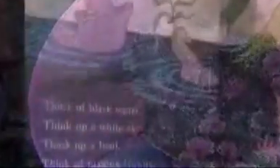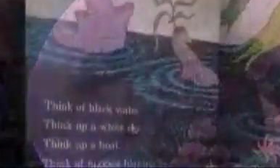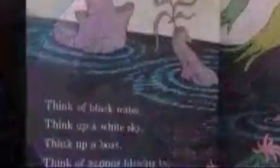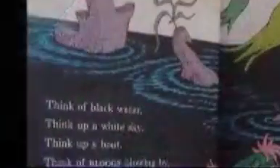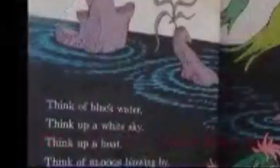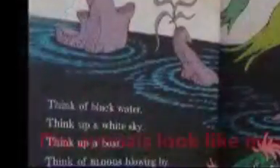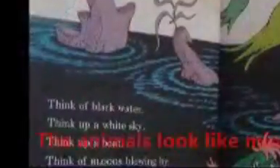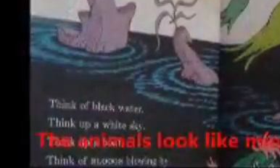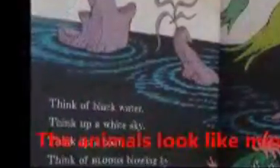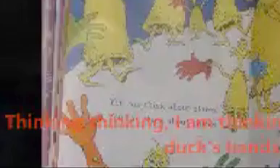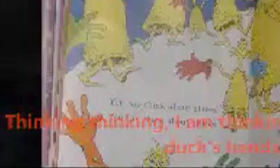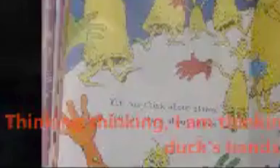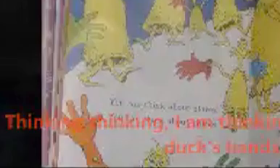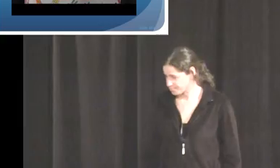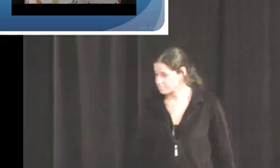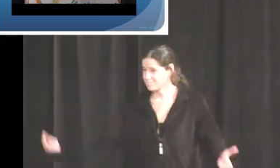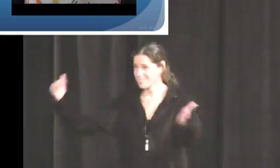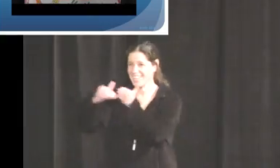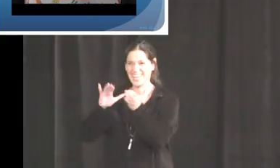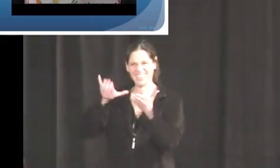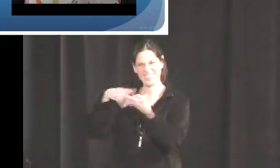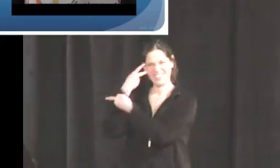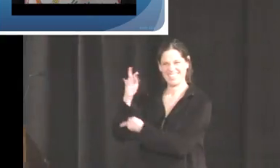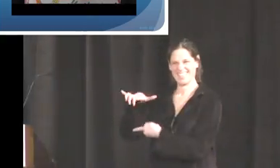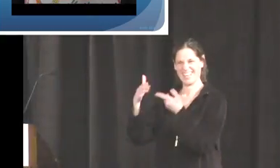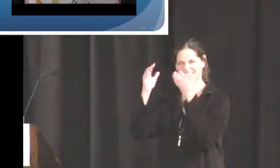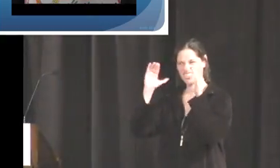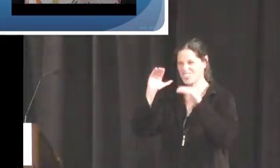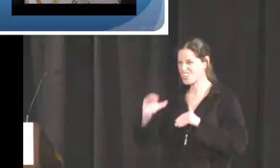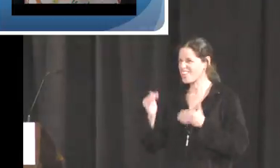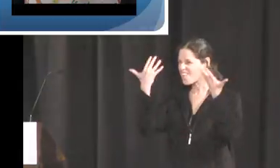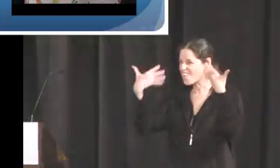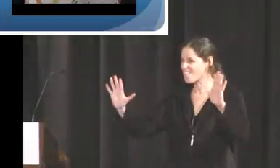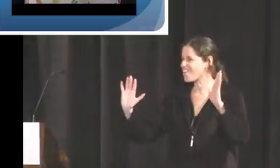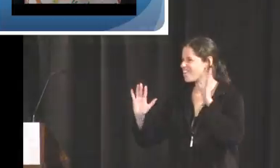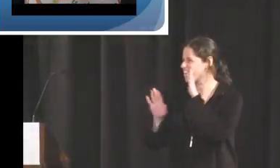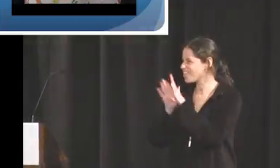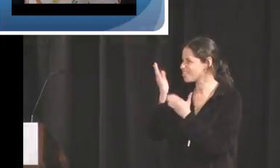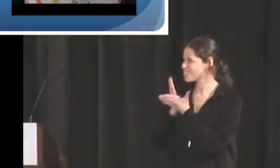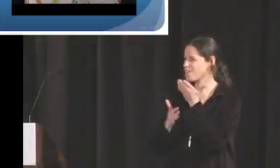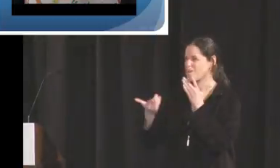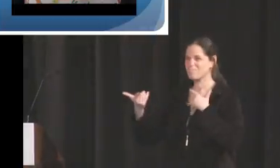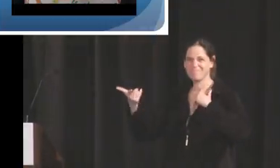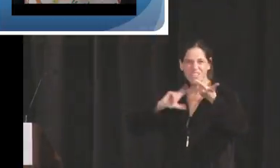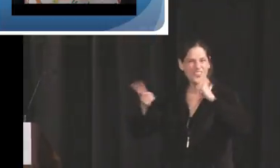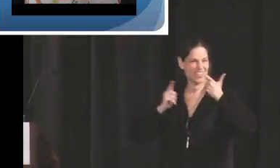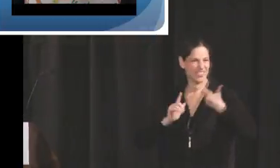But you can see, I mean, you've got a child that young,